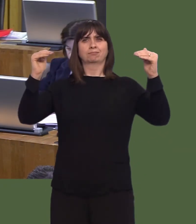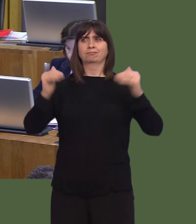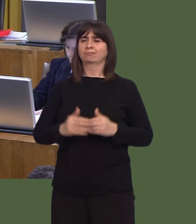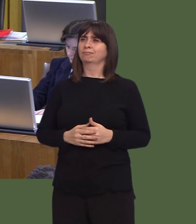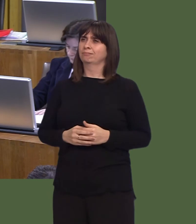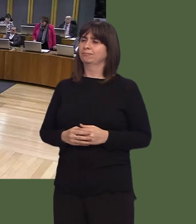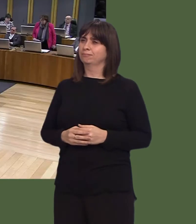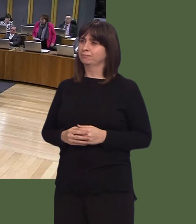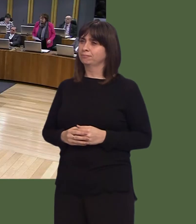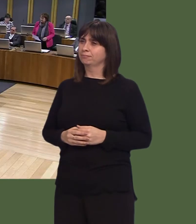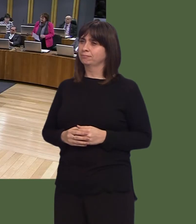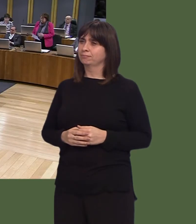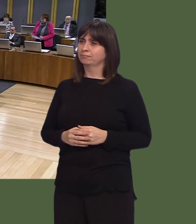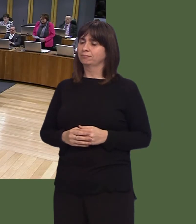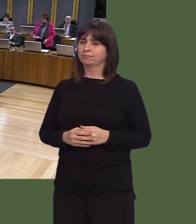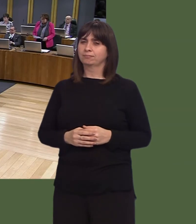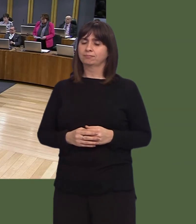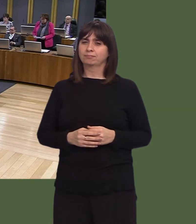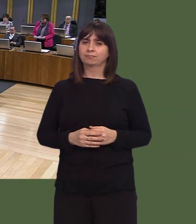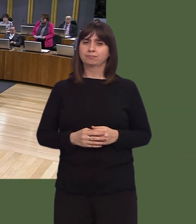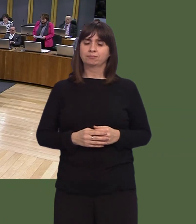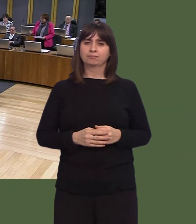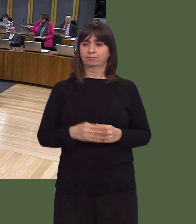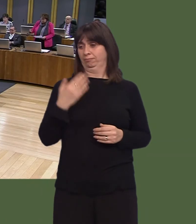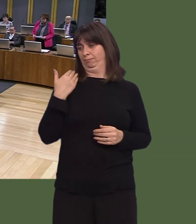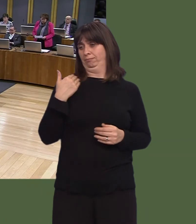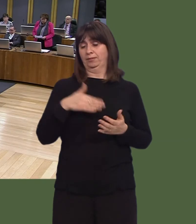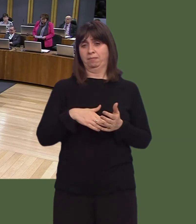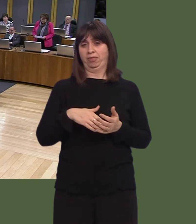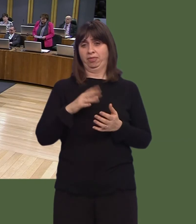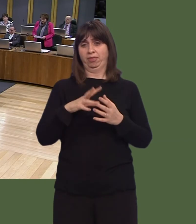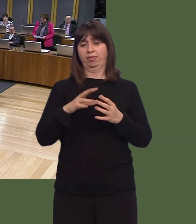Angela Burns AM: Earlier this month, your Cabinet Secretary for Education announced